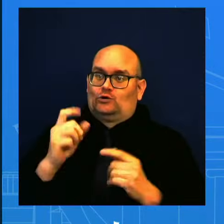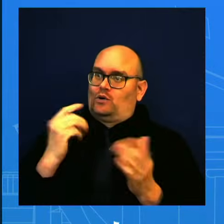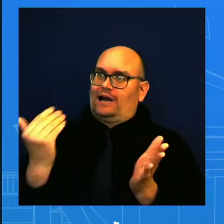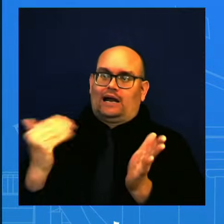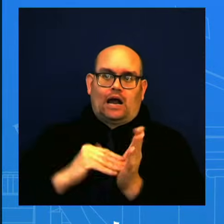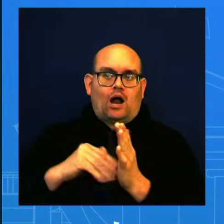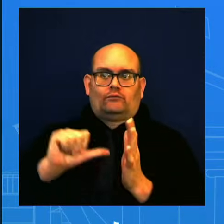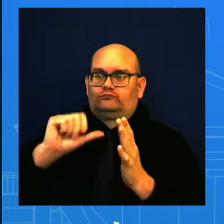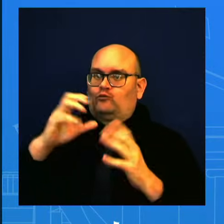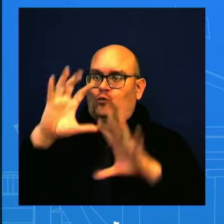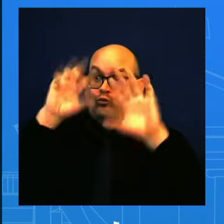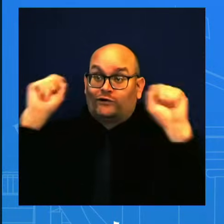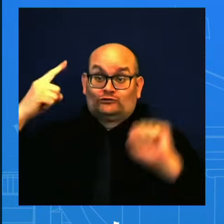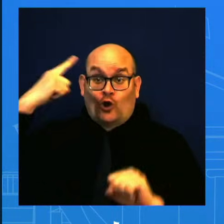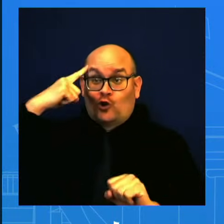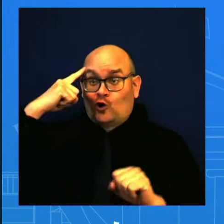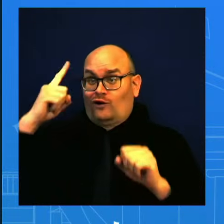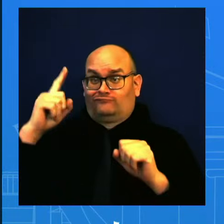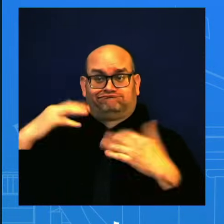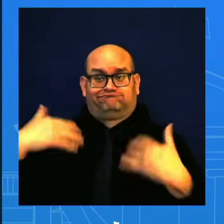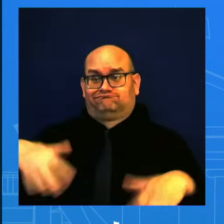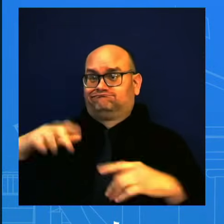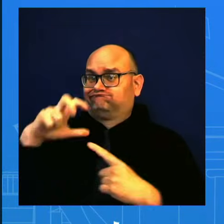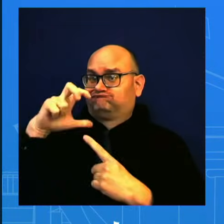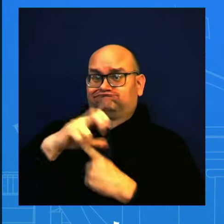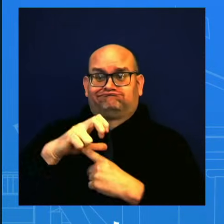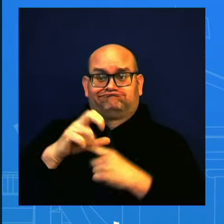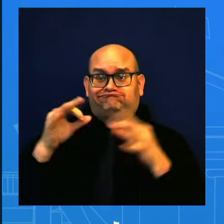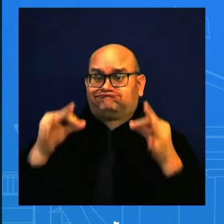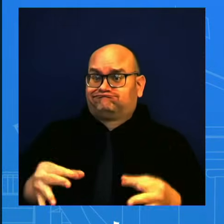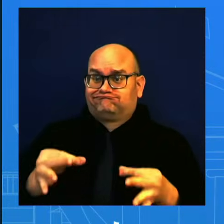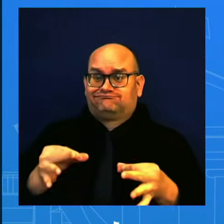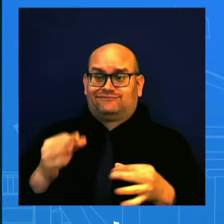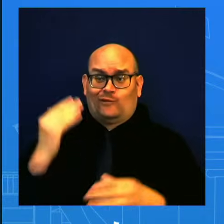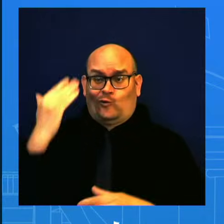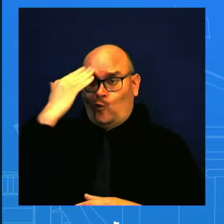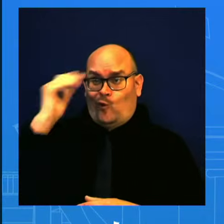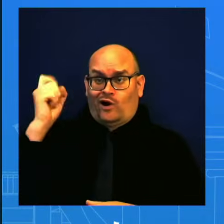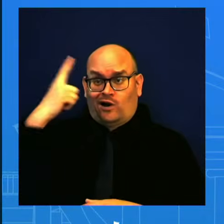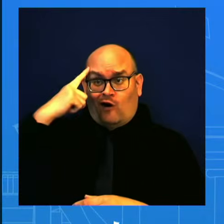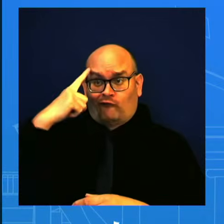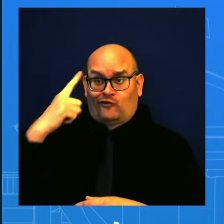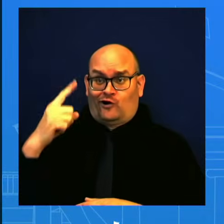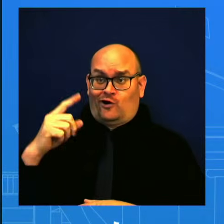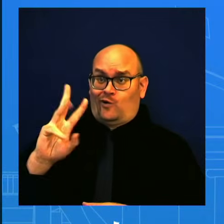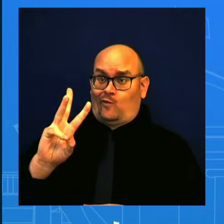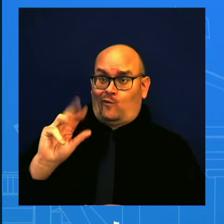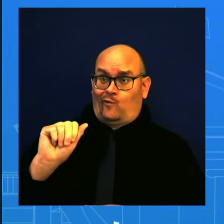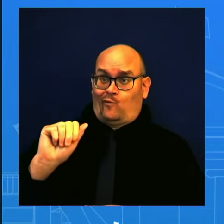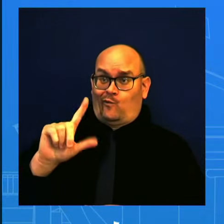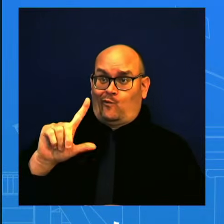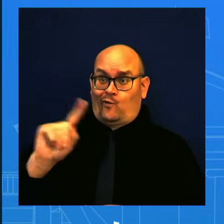But he's still the president. Where is he? Ms. Jean-Pierre: Well, here's the thing. You have seen the president. He has -- he has been very clear about --